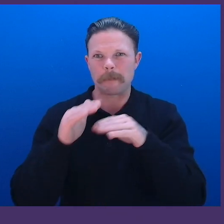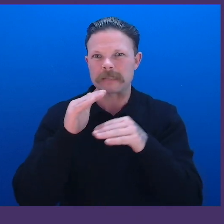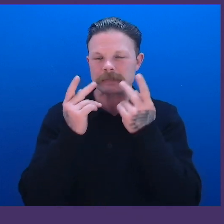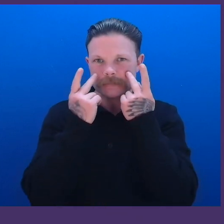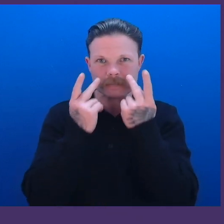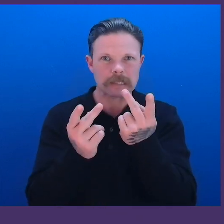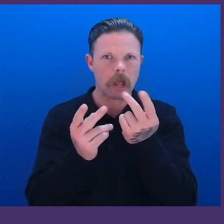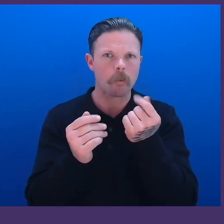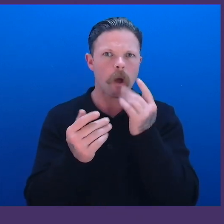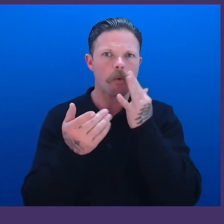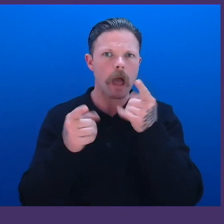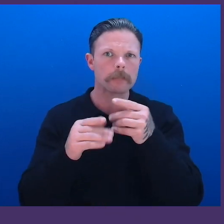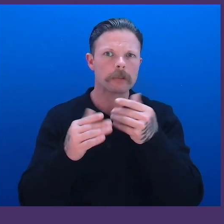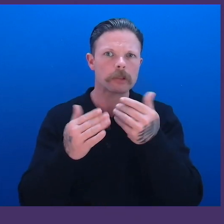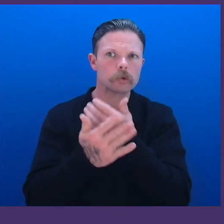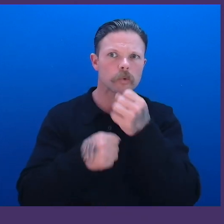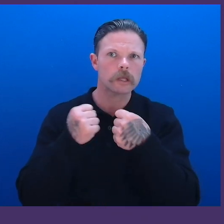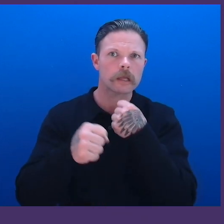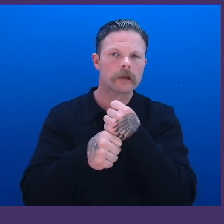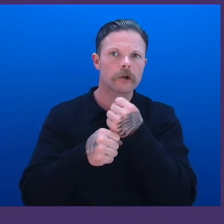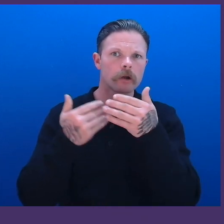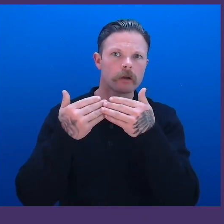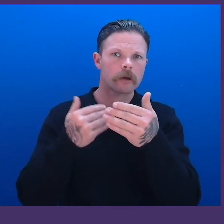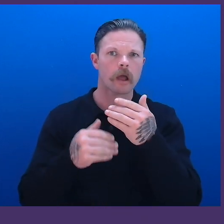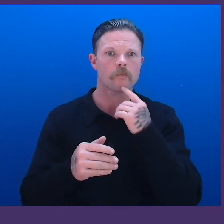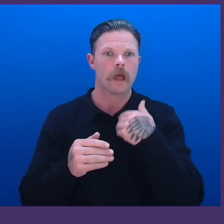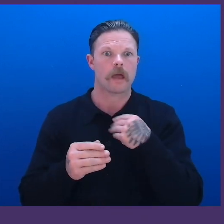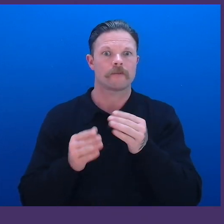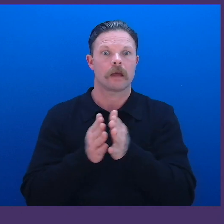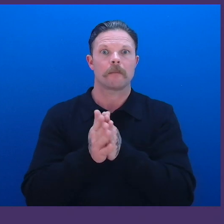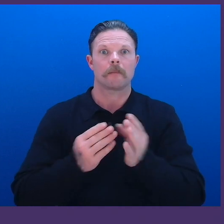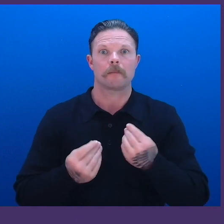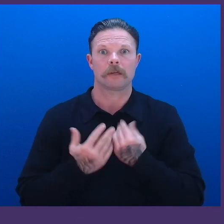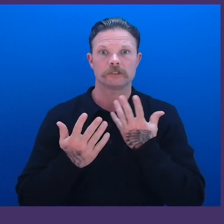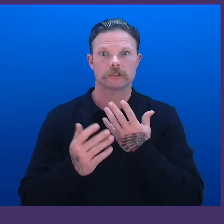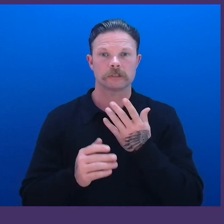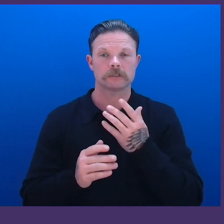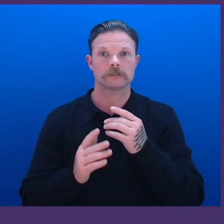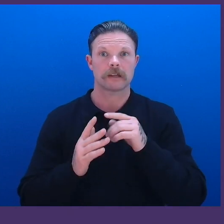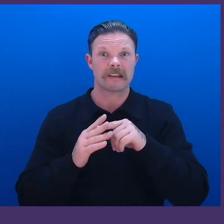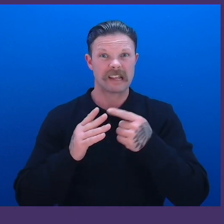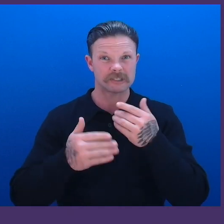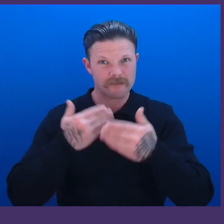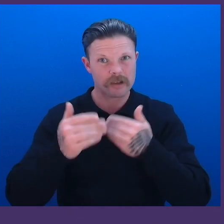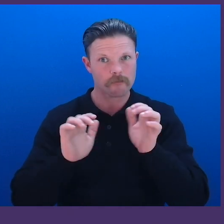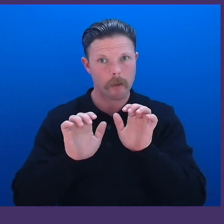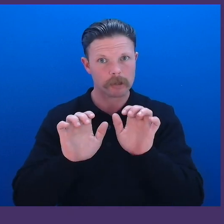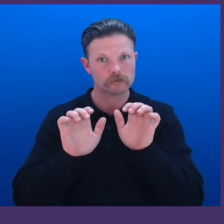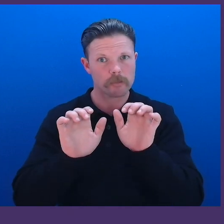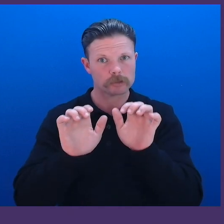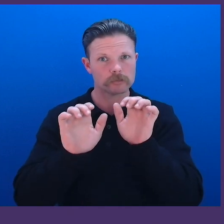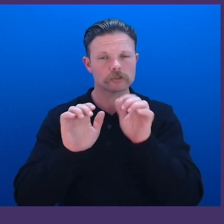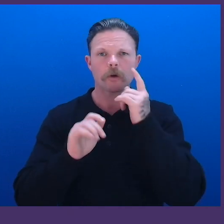where we have really ambitious initiatives that keep on pushing for the rights of persons with disabilities.